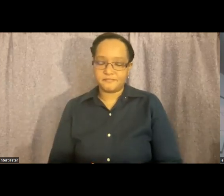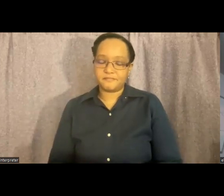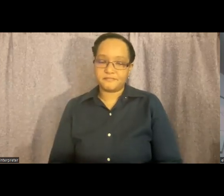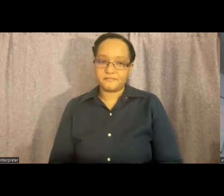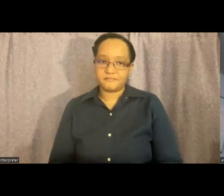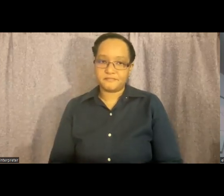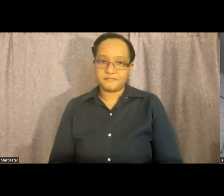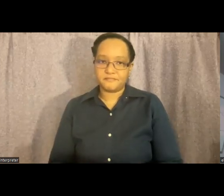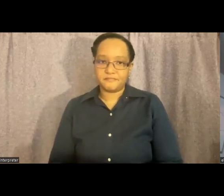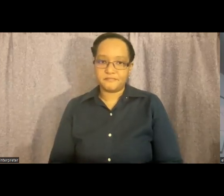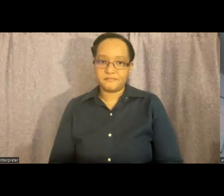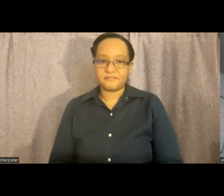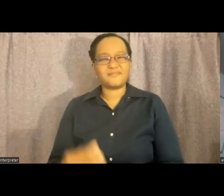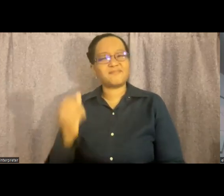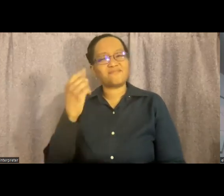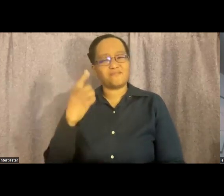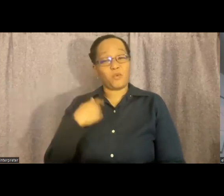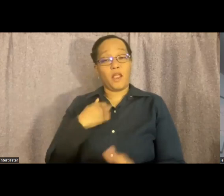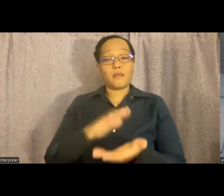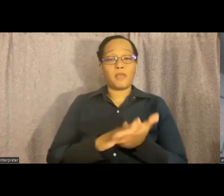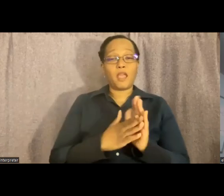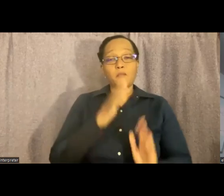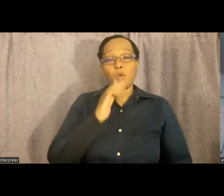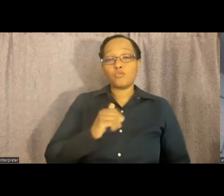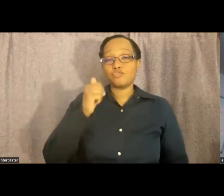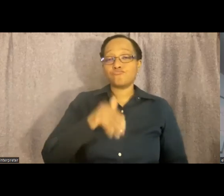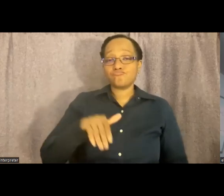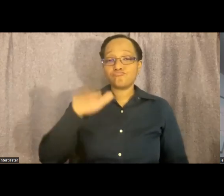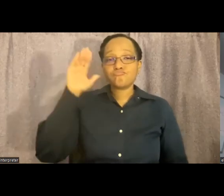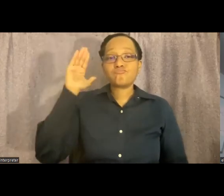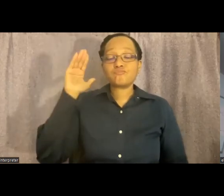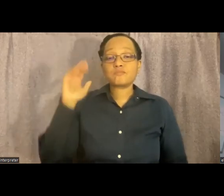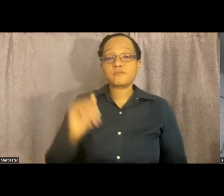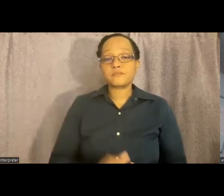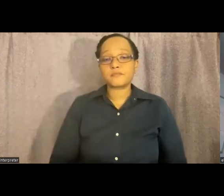be reckoned with.